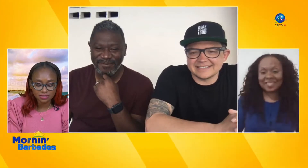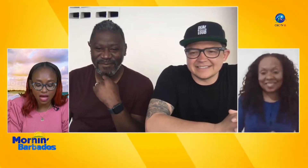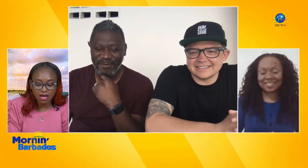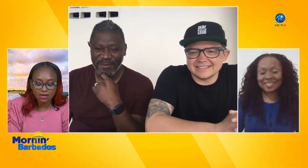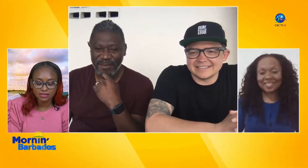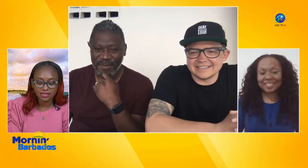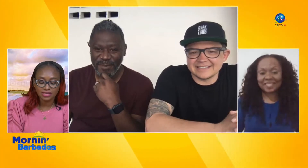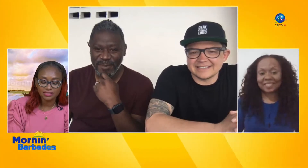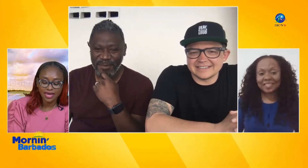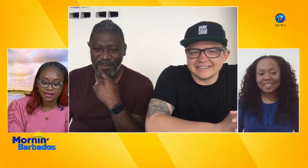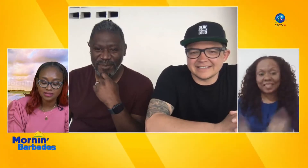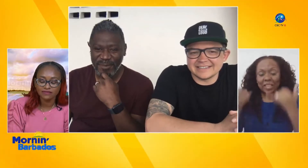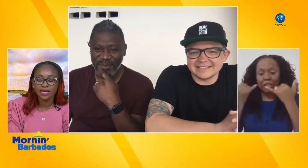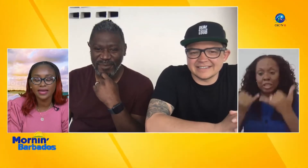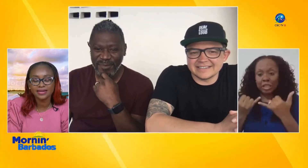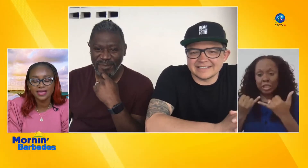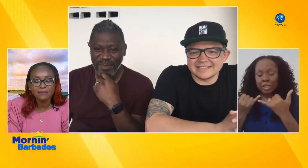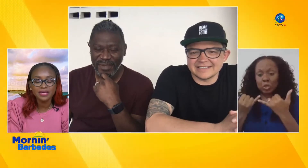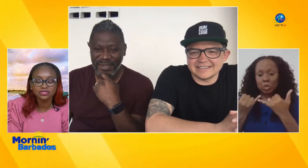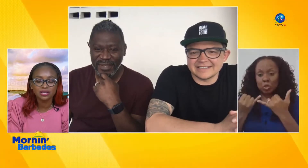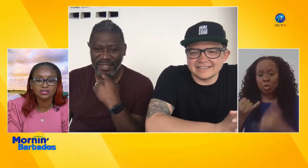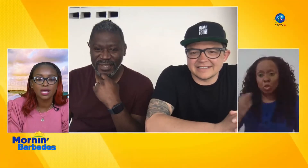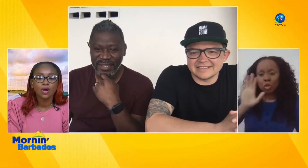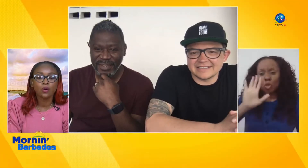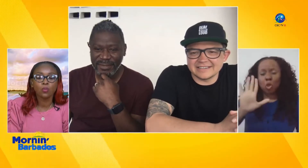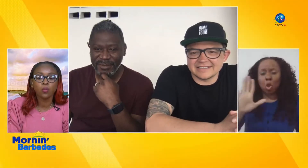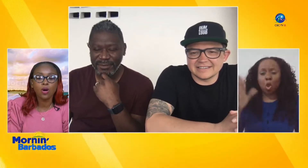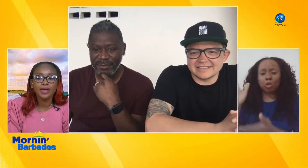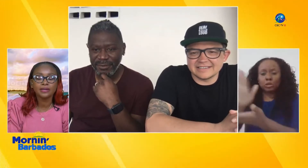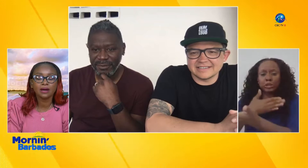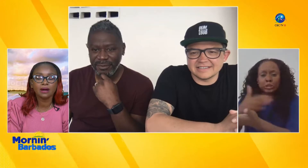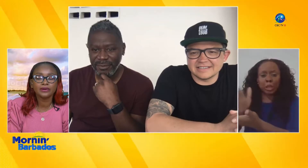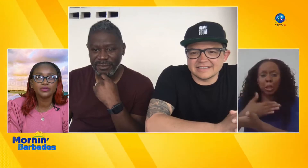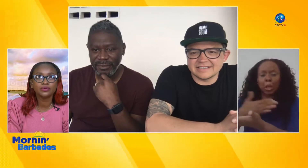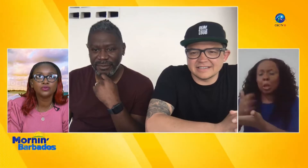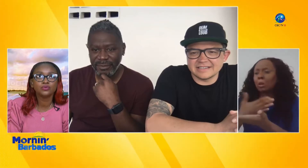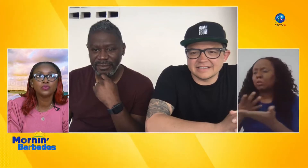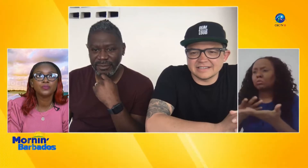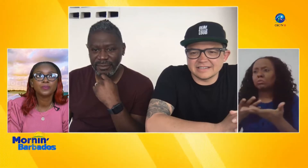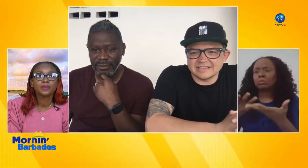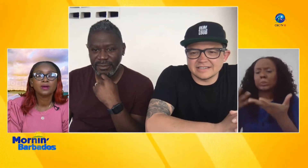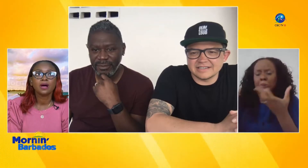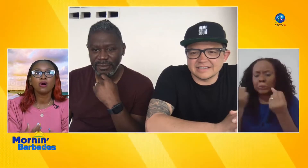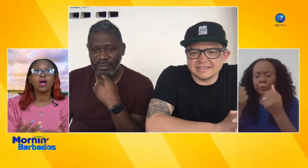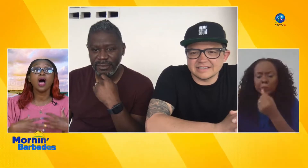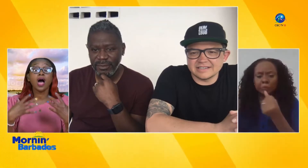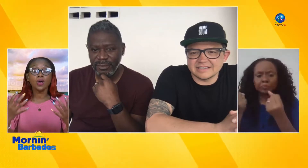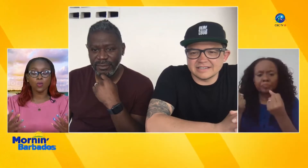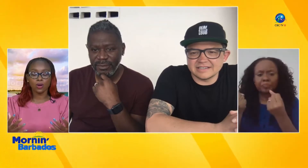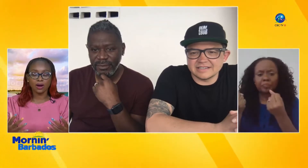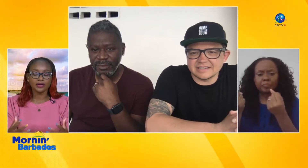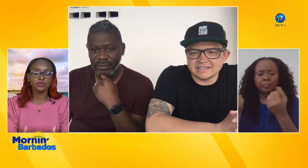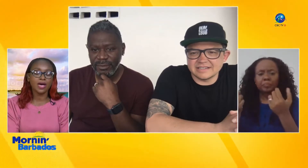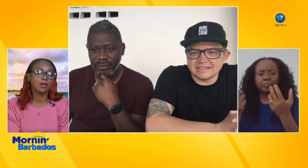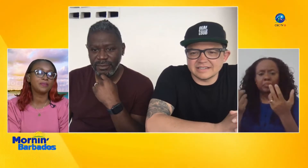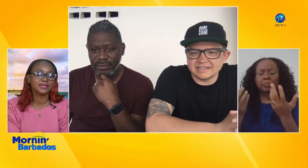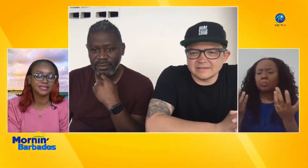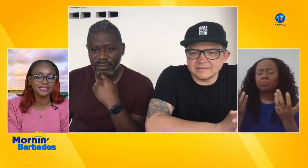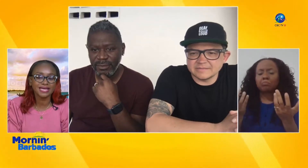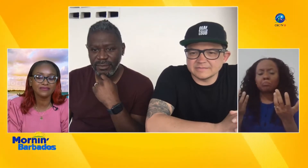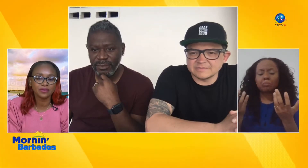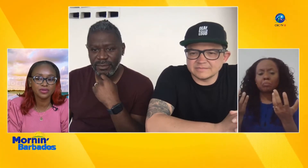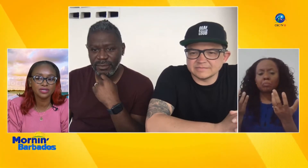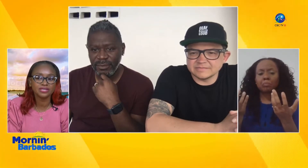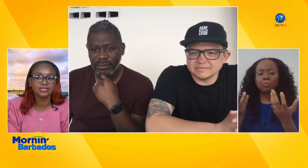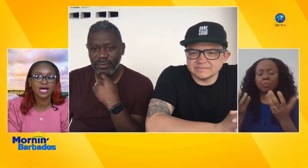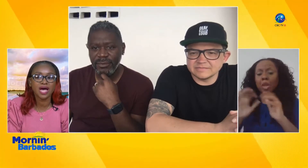songs and the texts of and images what are you or how are you helping the deaf community to